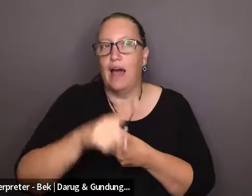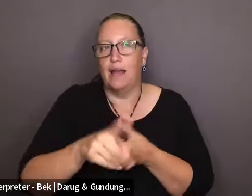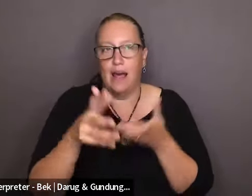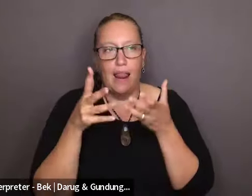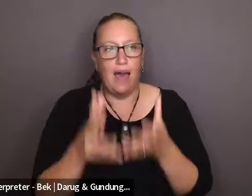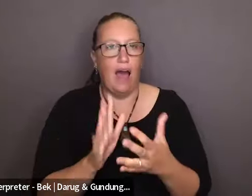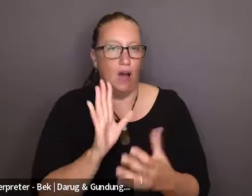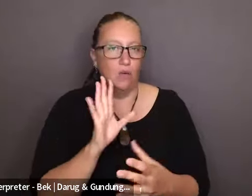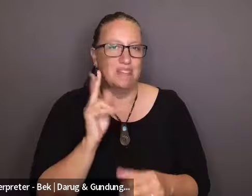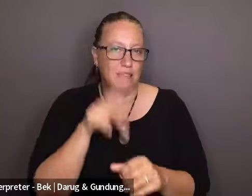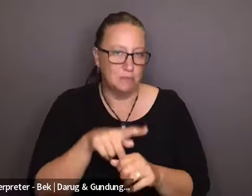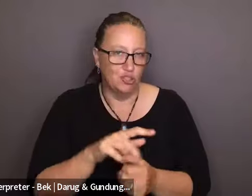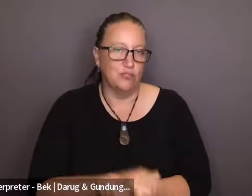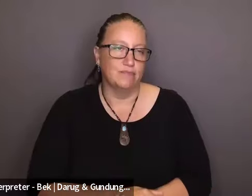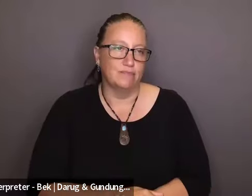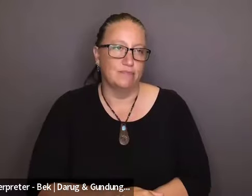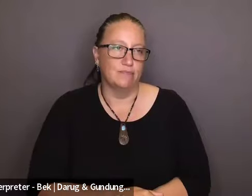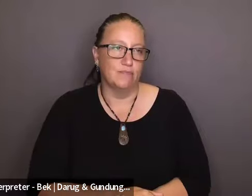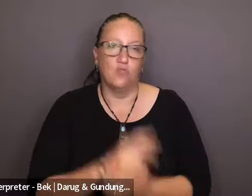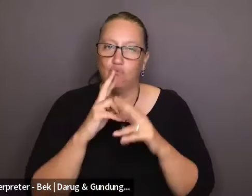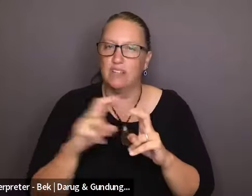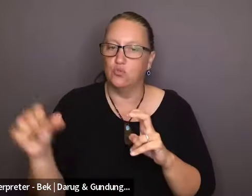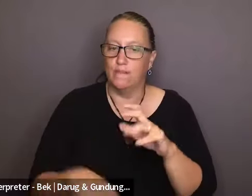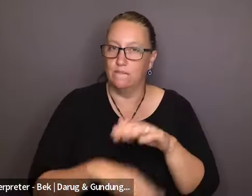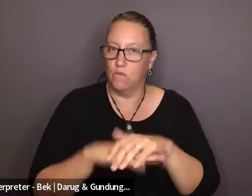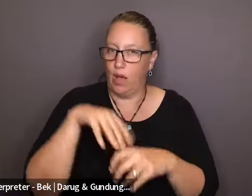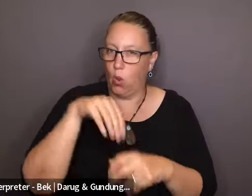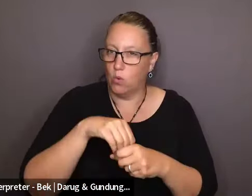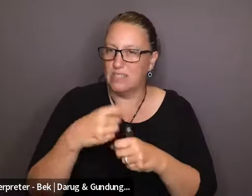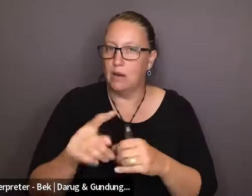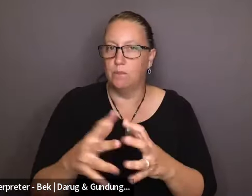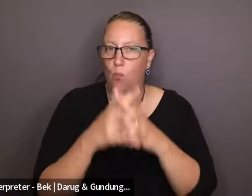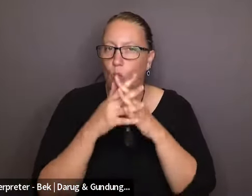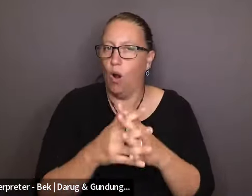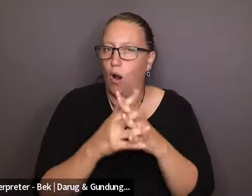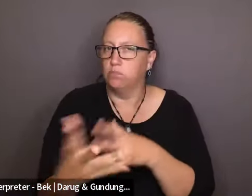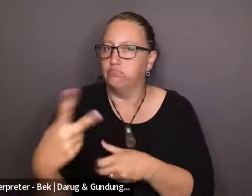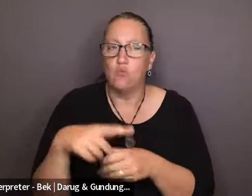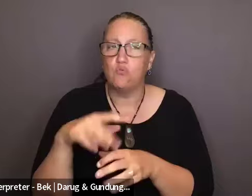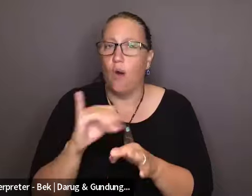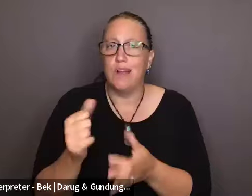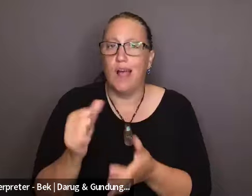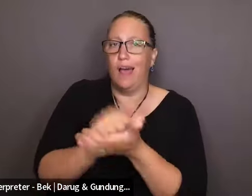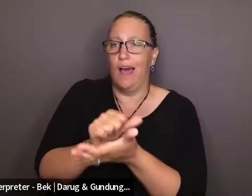informed by the research agenda, enabling inclusion and participation and research should promote full